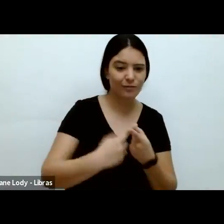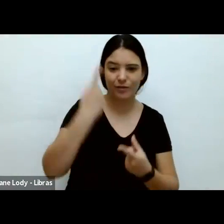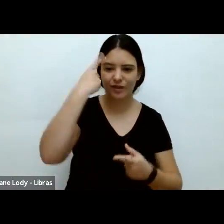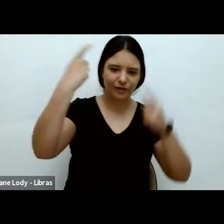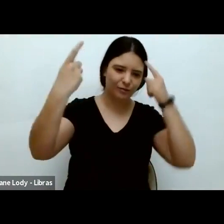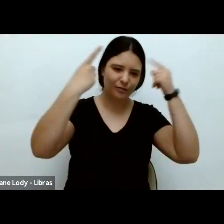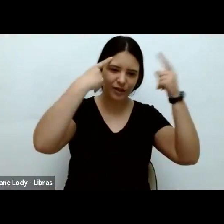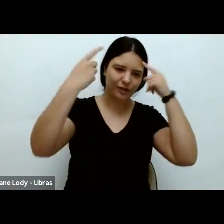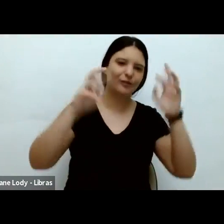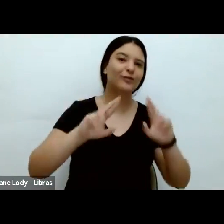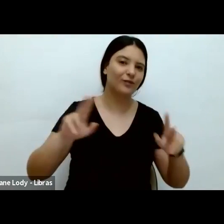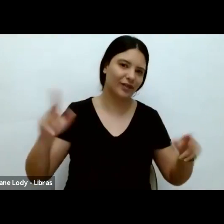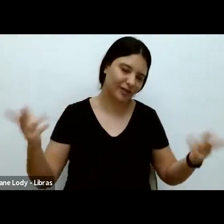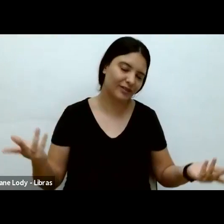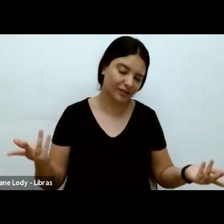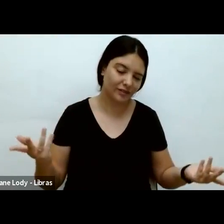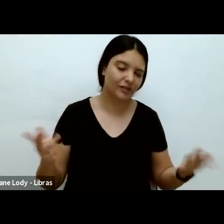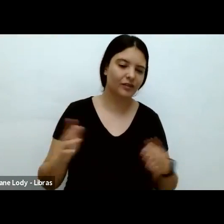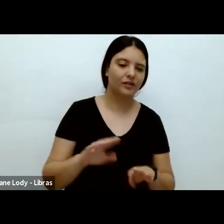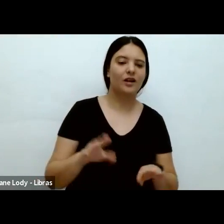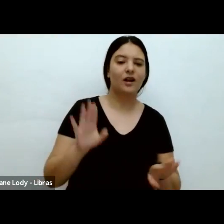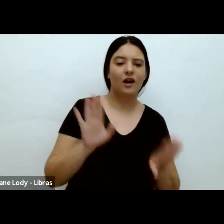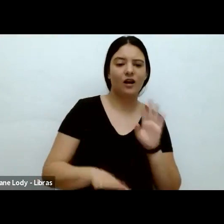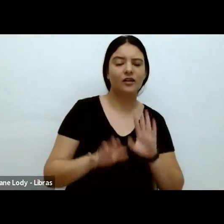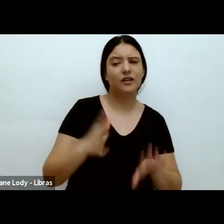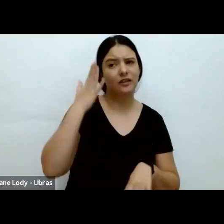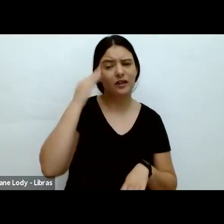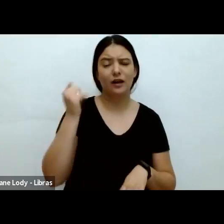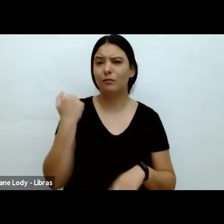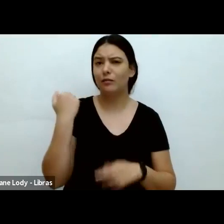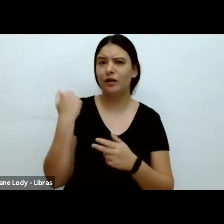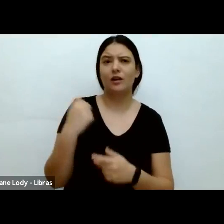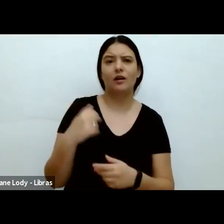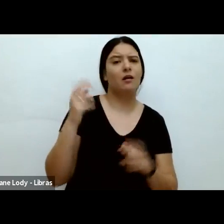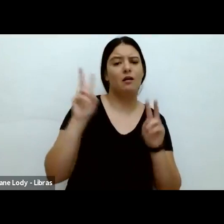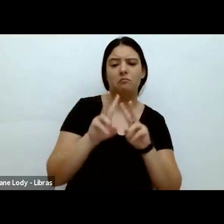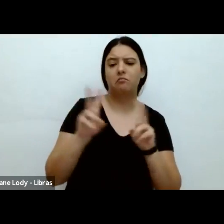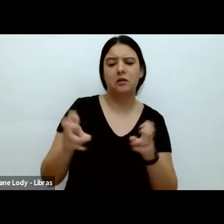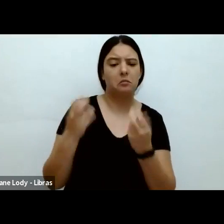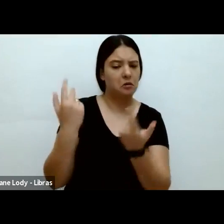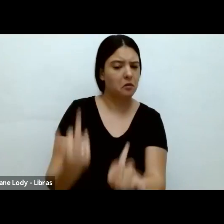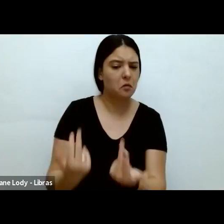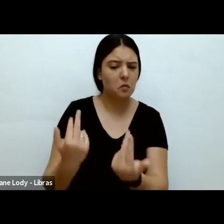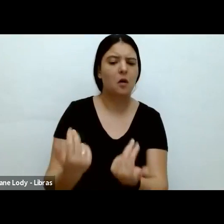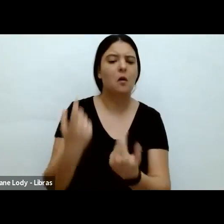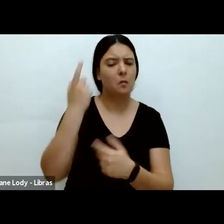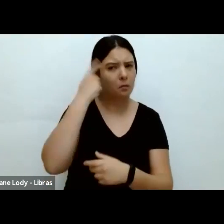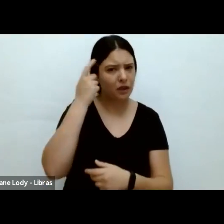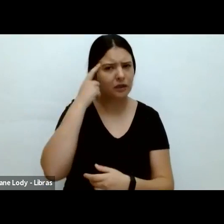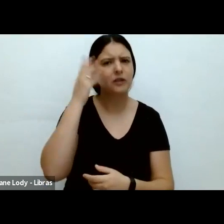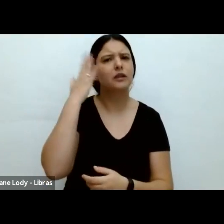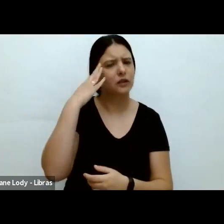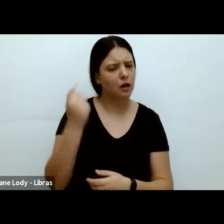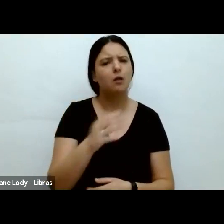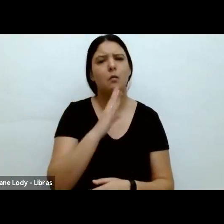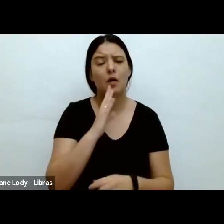things. Similarly, but in a Similarly, but in a different perspective. e and this it e and this, it creates the classes that turn the object in